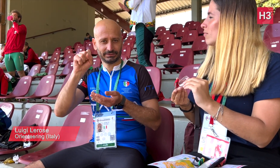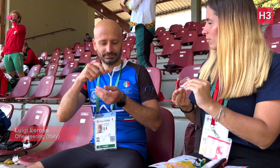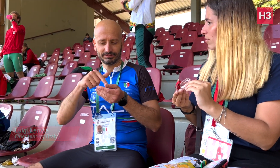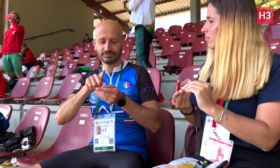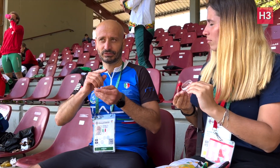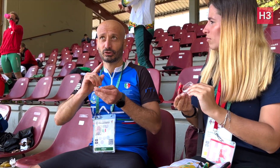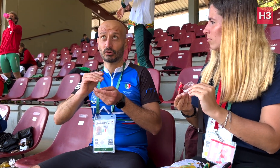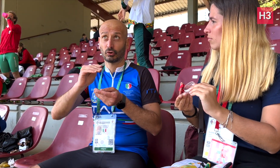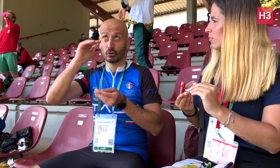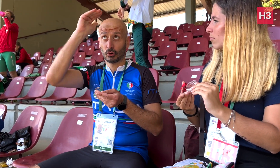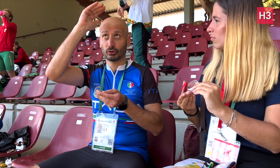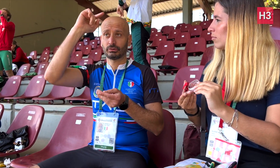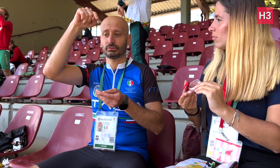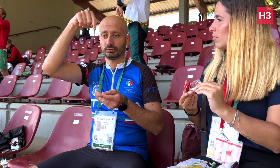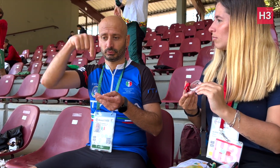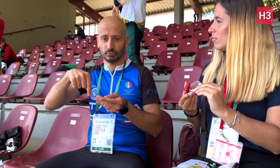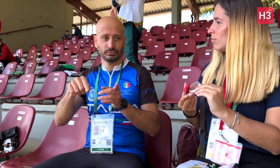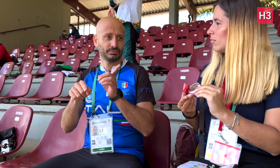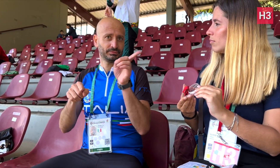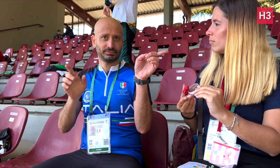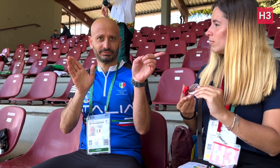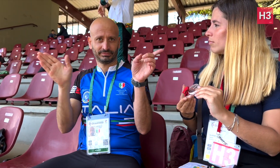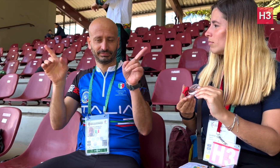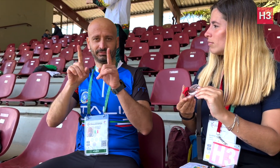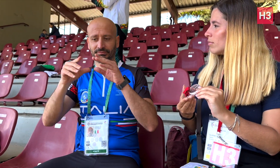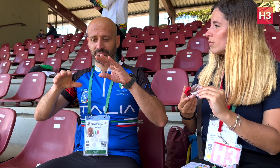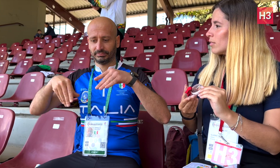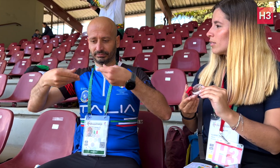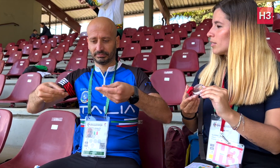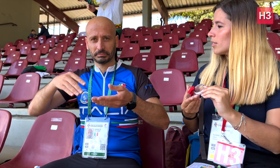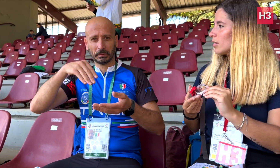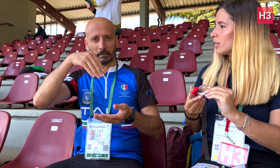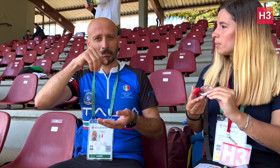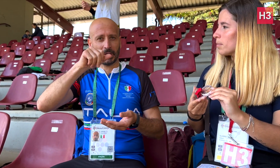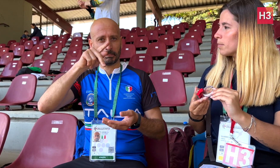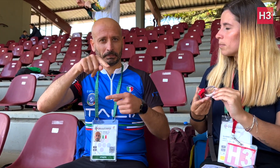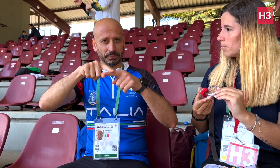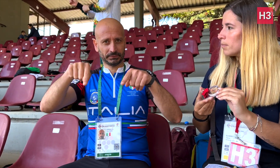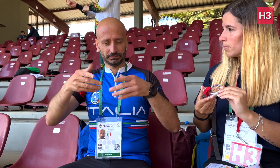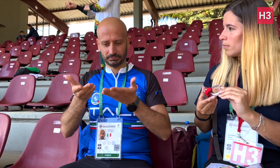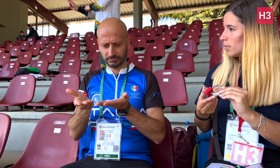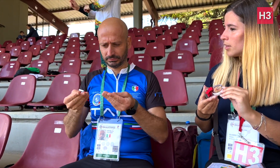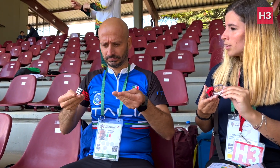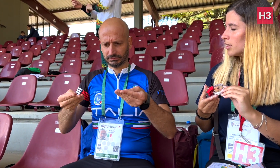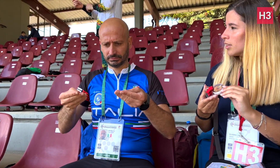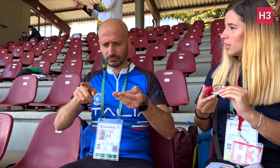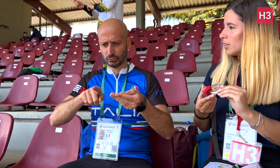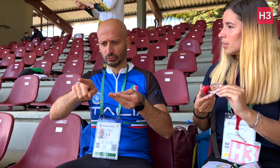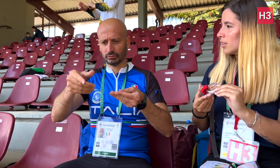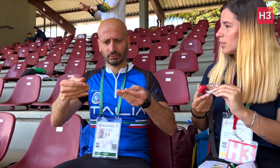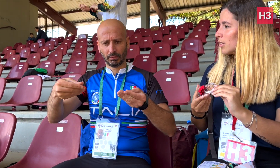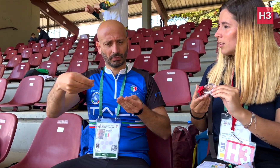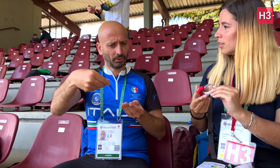It helps tell you which direction is North, South, East and West. When you hold a map,